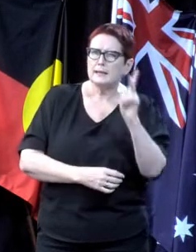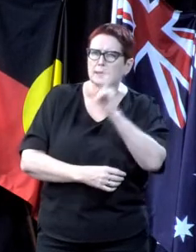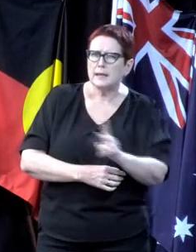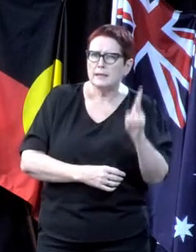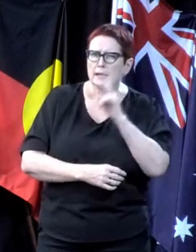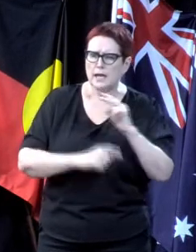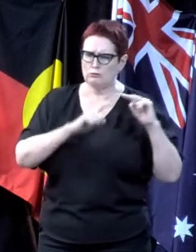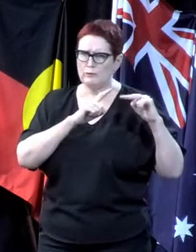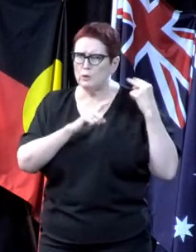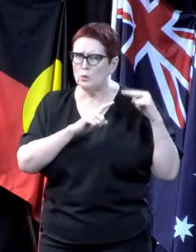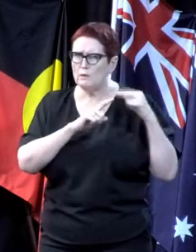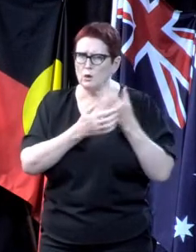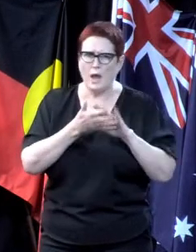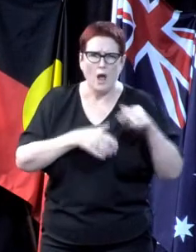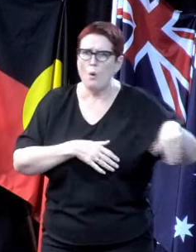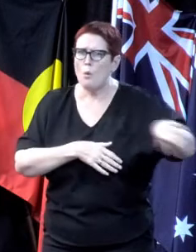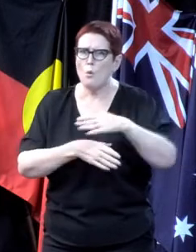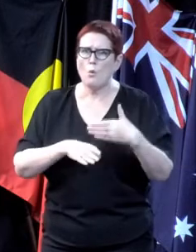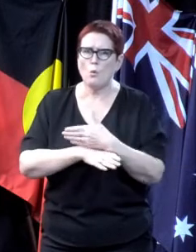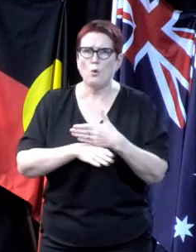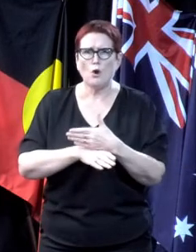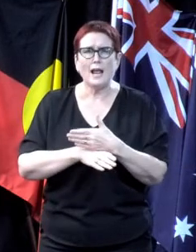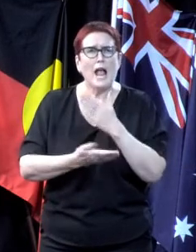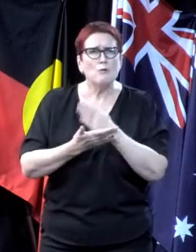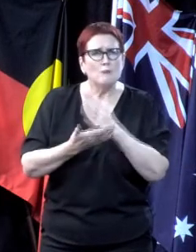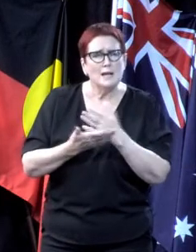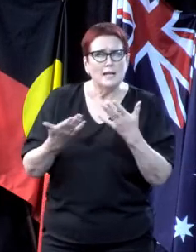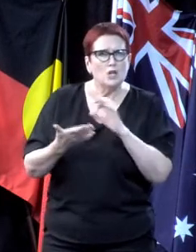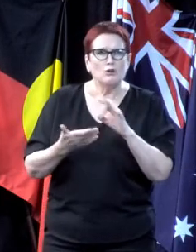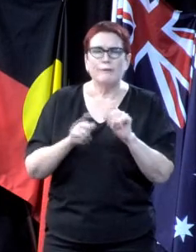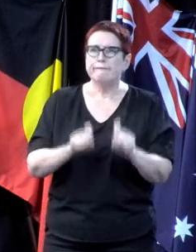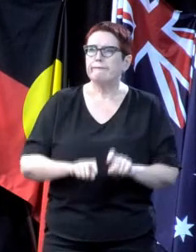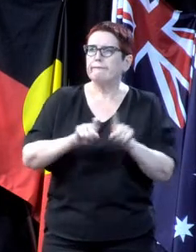challenging our own practices and challenging our own beliefs.